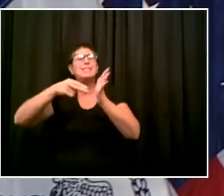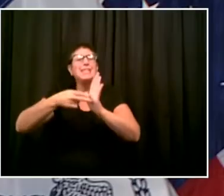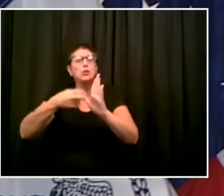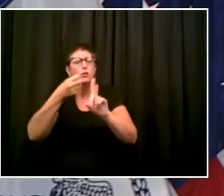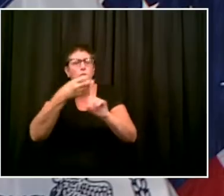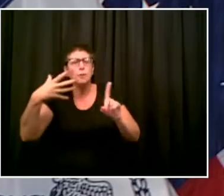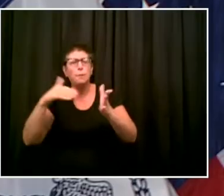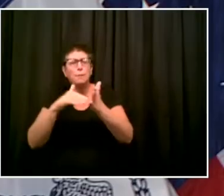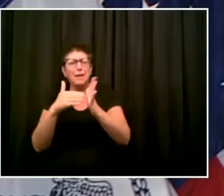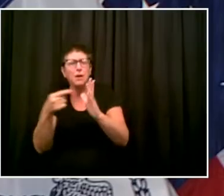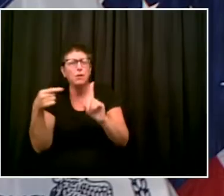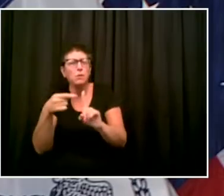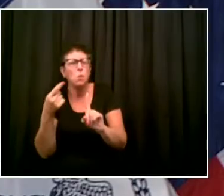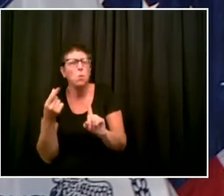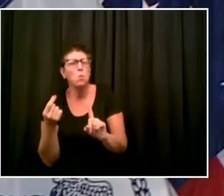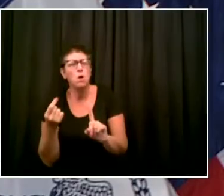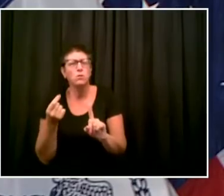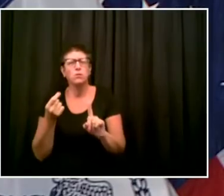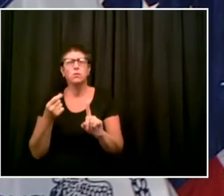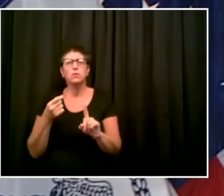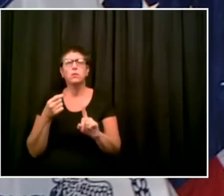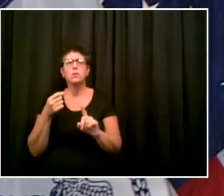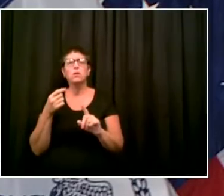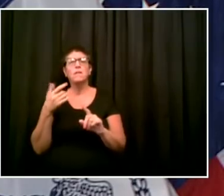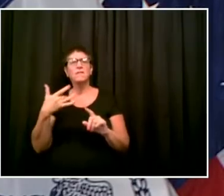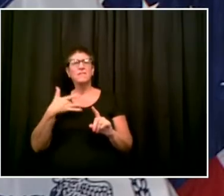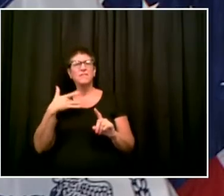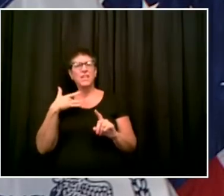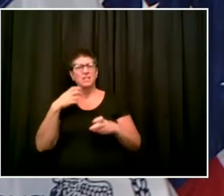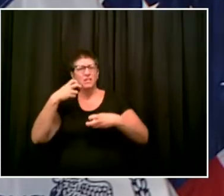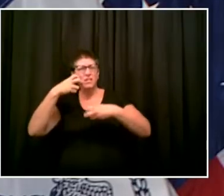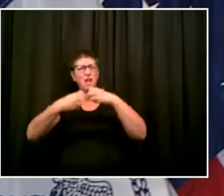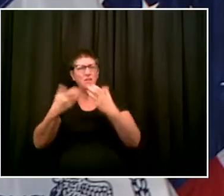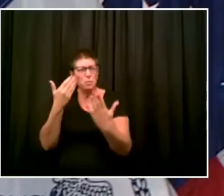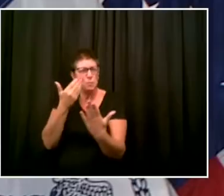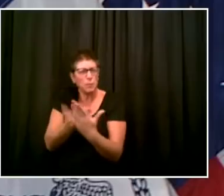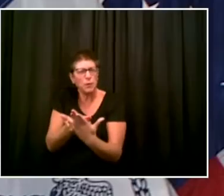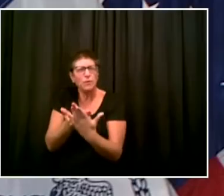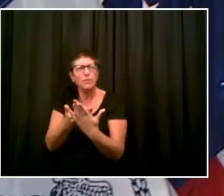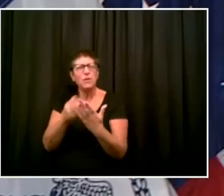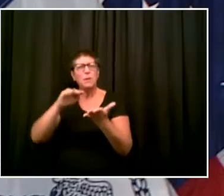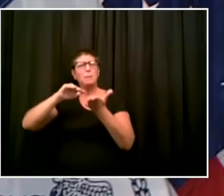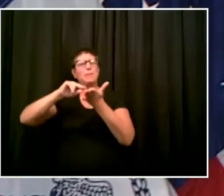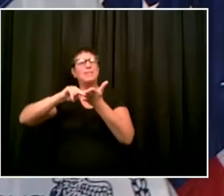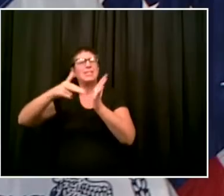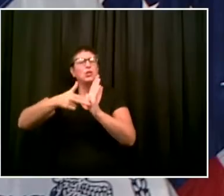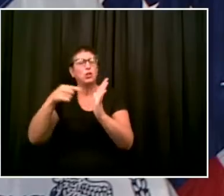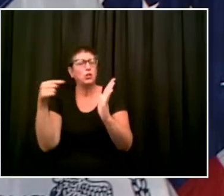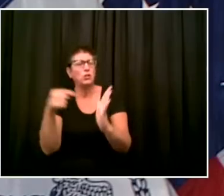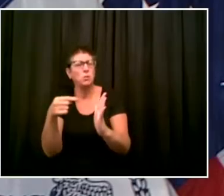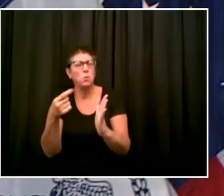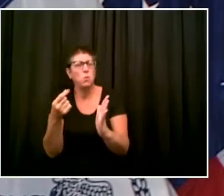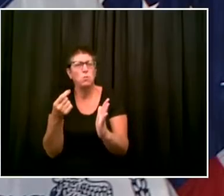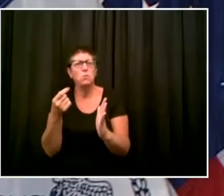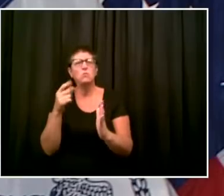SHOW THAT SOMETHING IS MATERIAL AND IN THPAE ST THERE'VE BEEN GREAT DIFFICULTIES I N